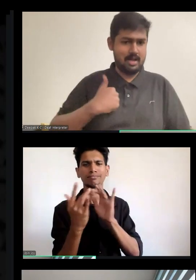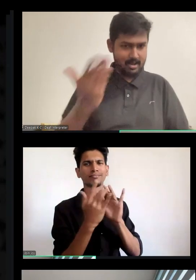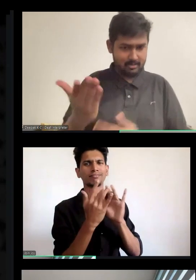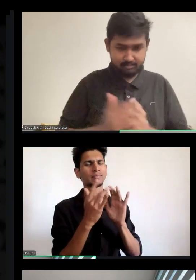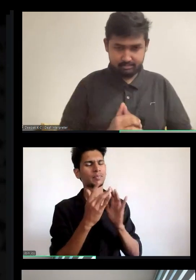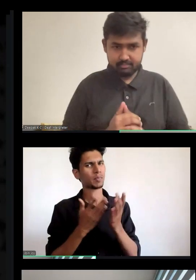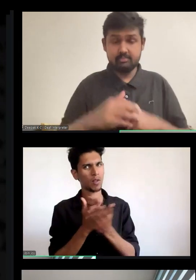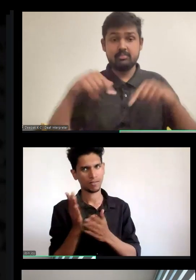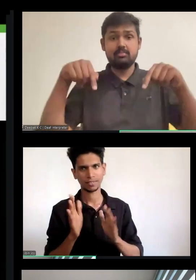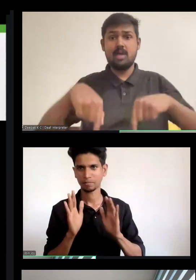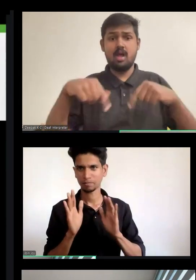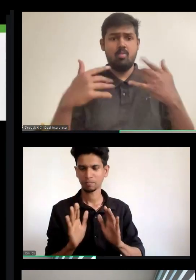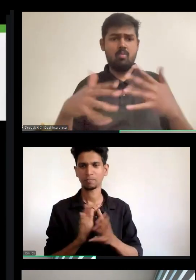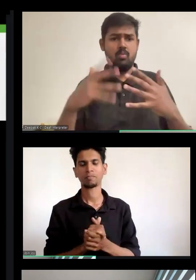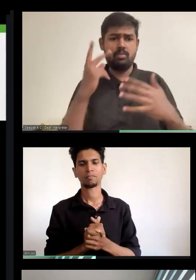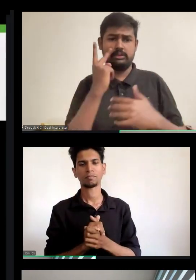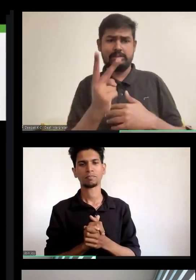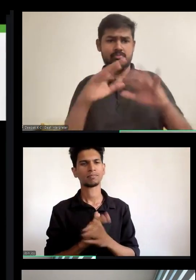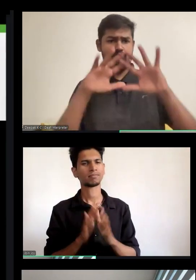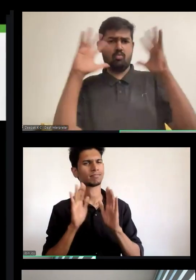Moving forward, what is the agenda for today?